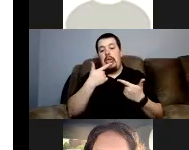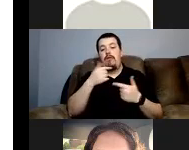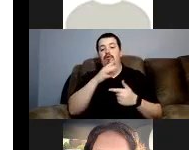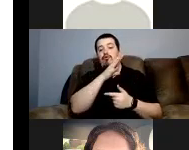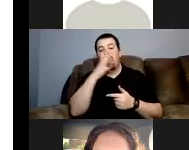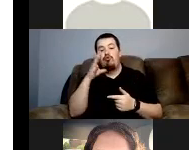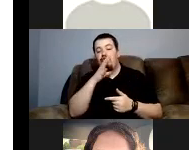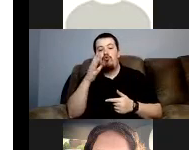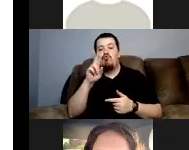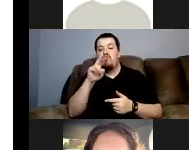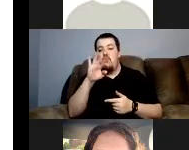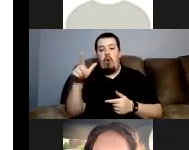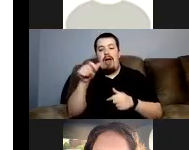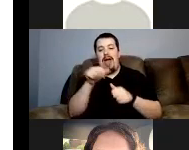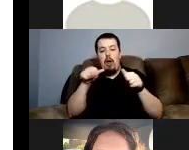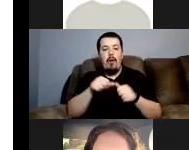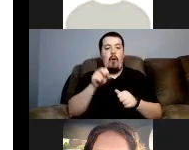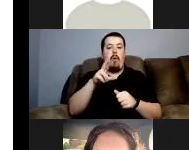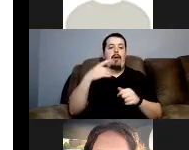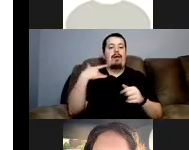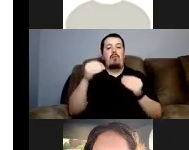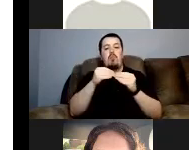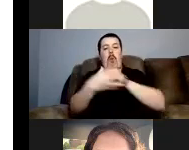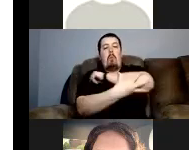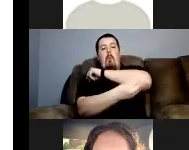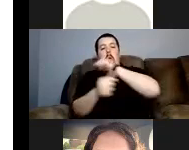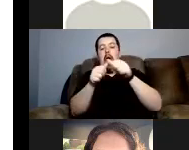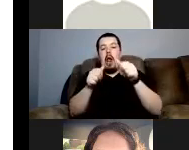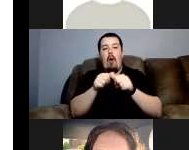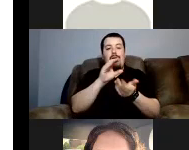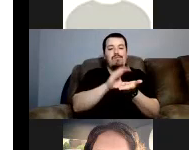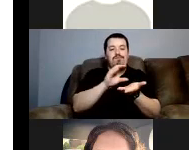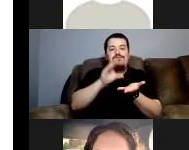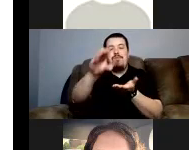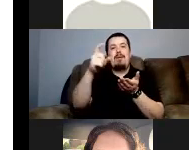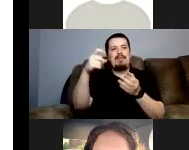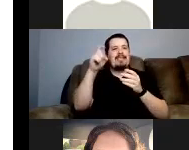they live in an area of concentrated poverty because we know that it takes more money to to